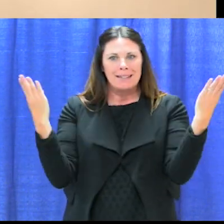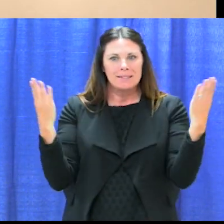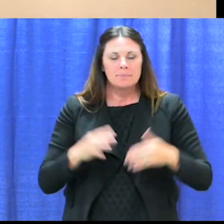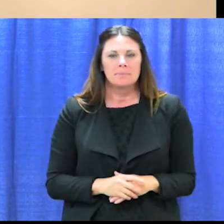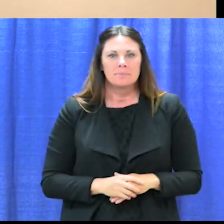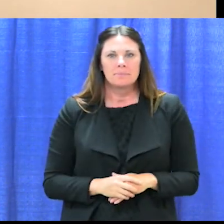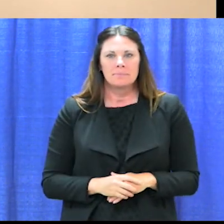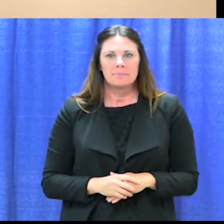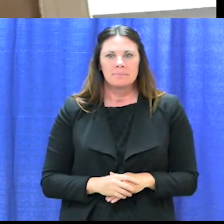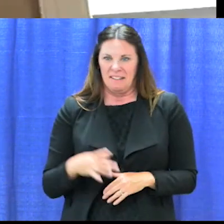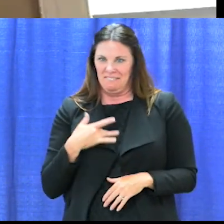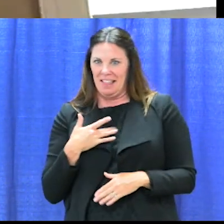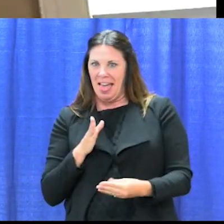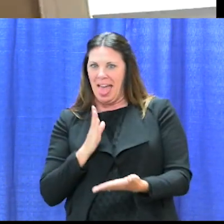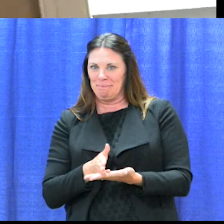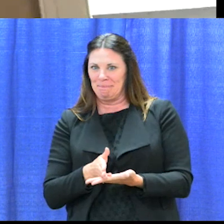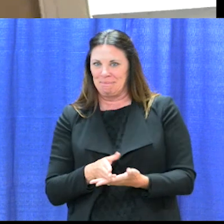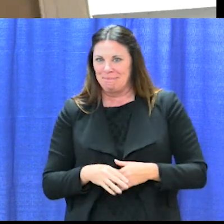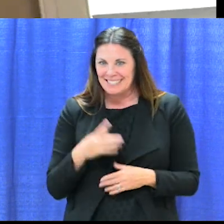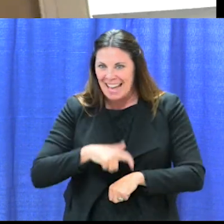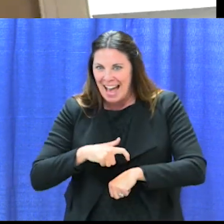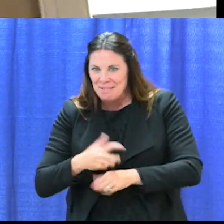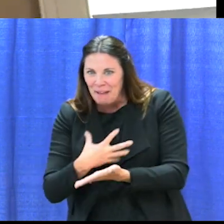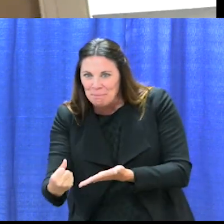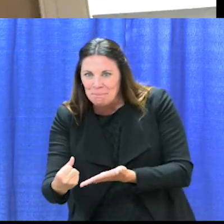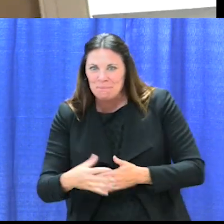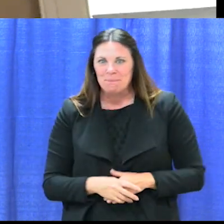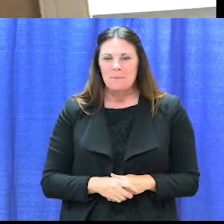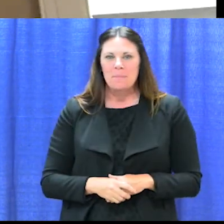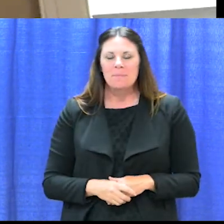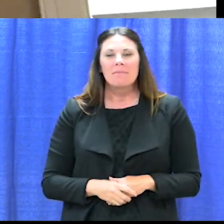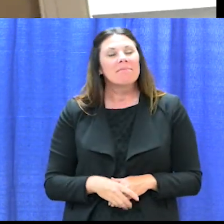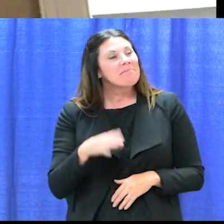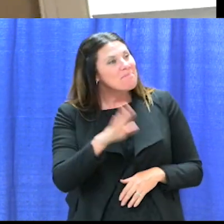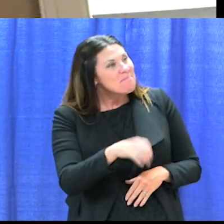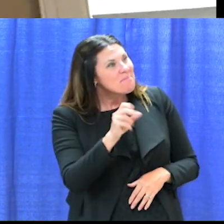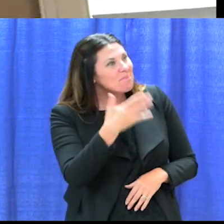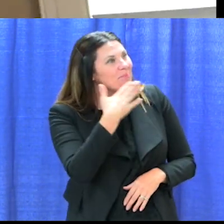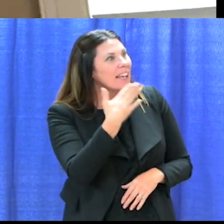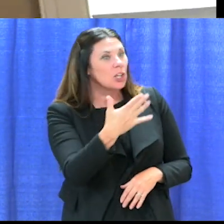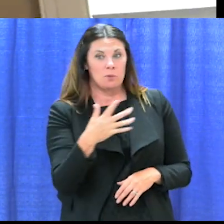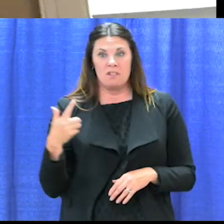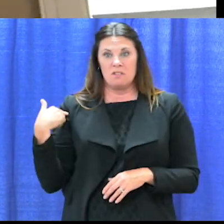[Leyva speaking] Great thank you very much Susan. Alright, that concludes our companies that were on to answer questions.